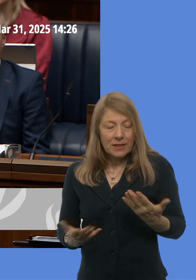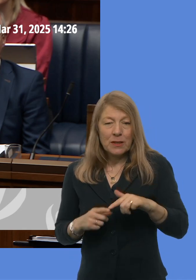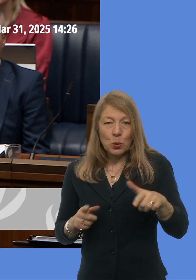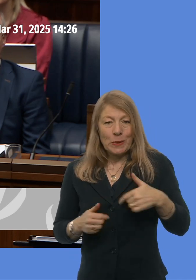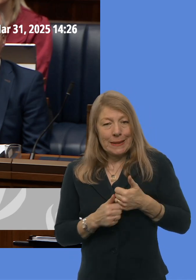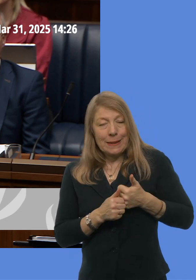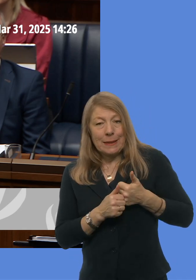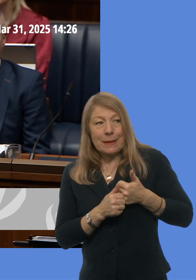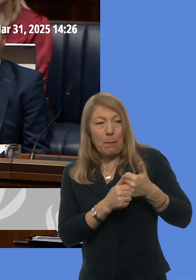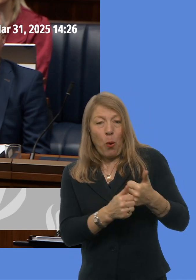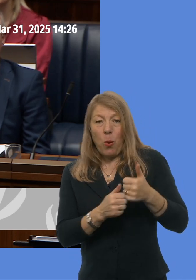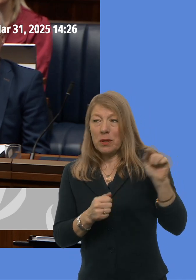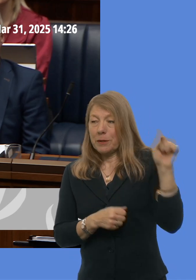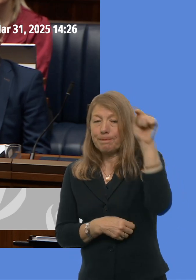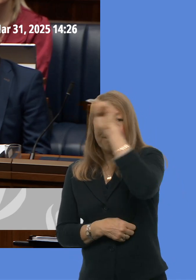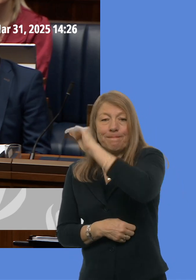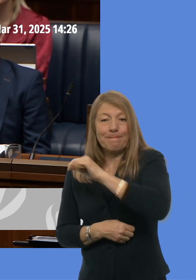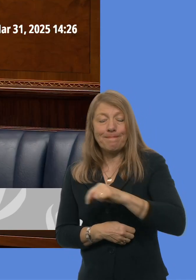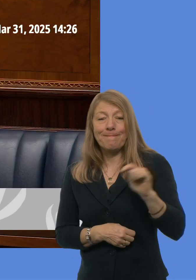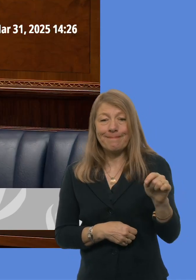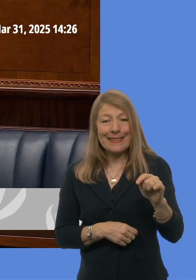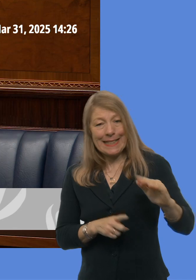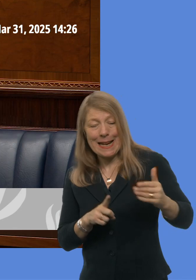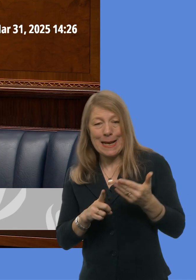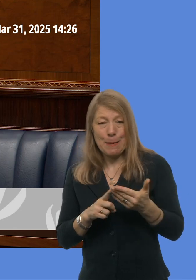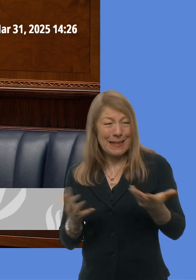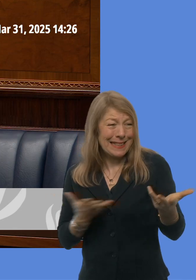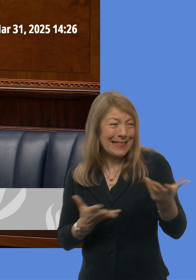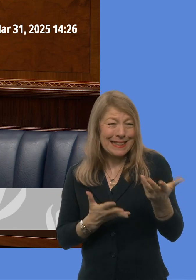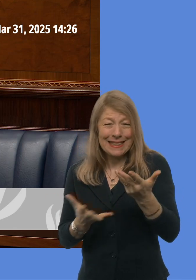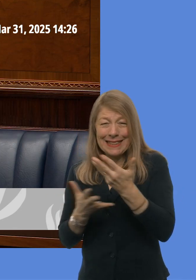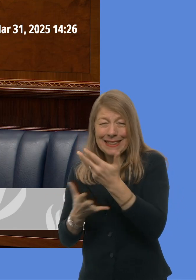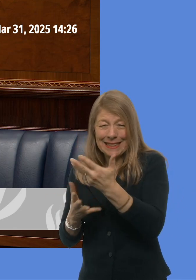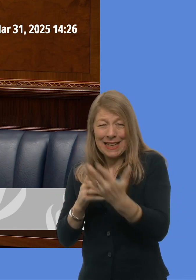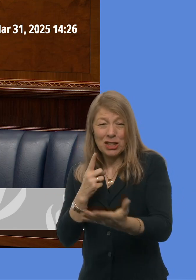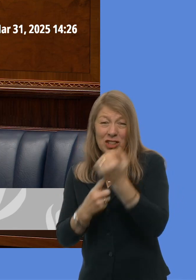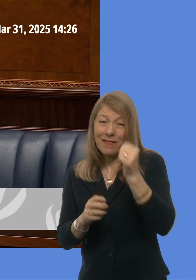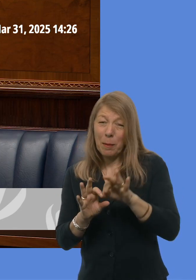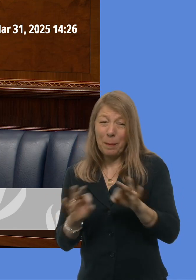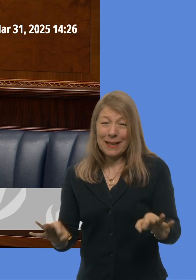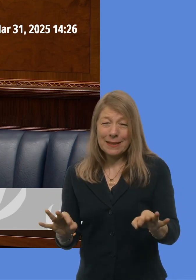to cement and get that peace, because that is the best way to avoid this terrible